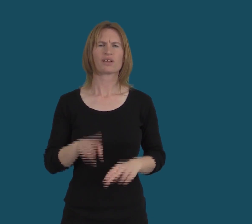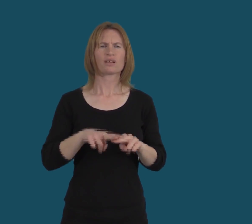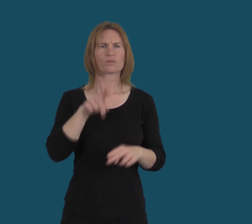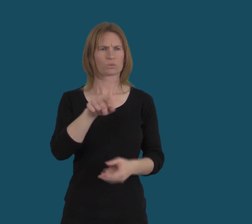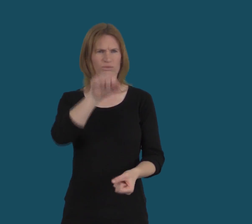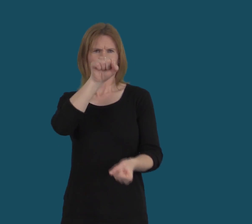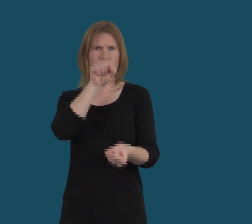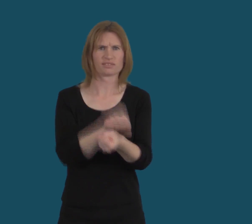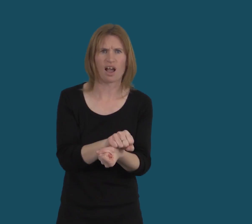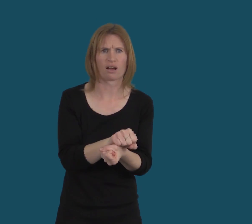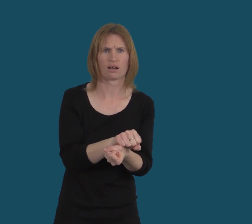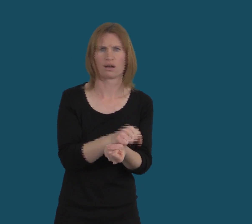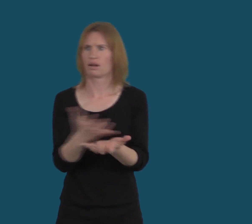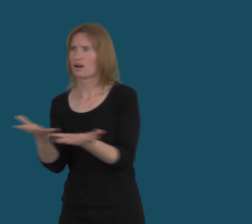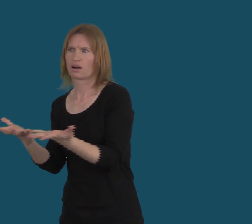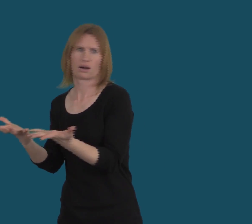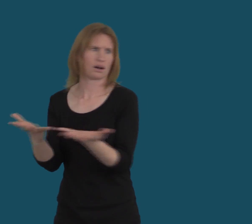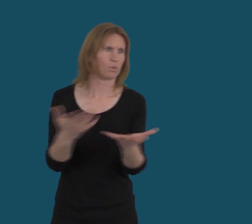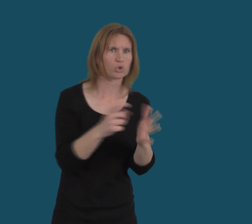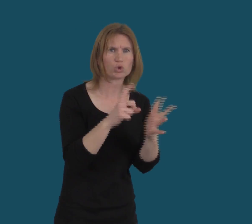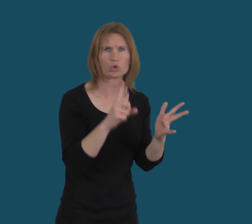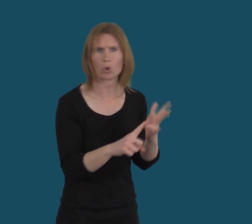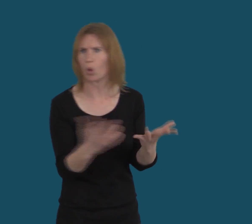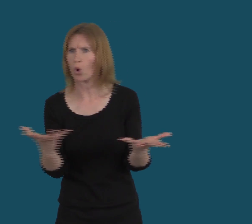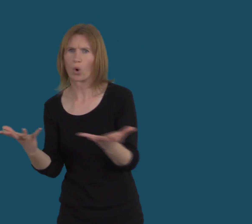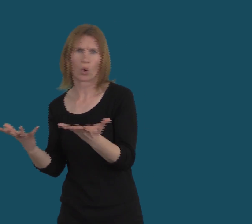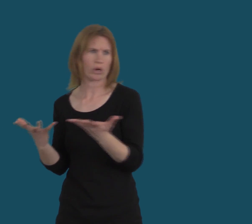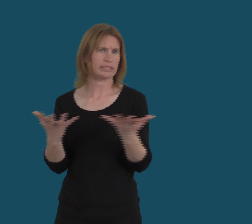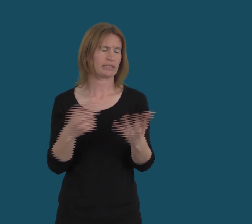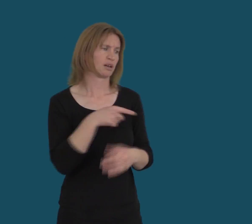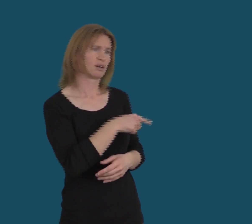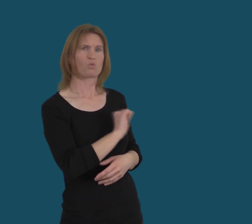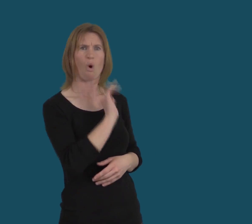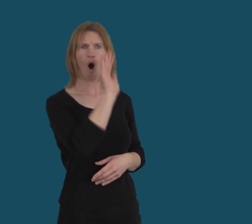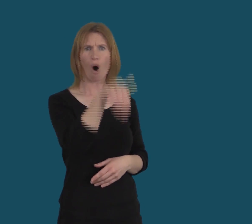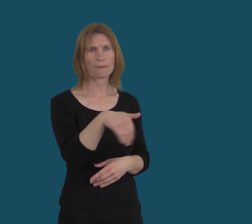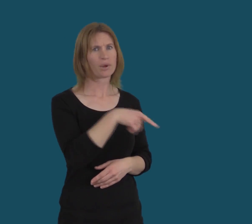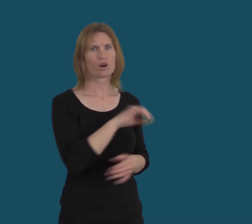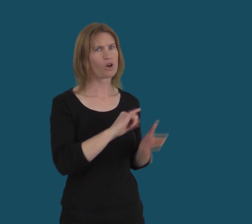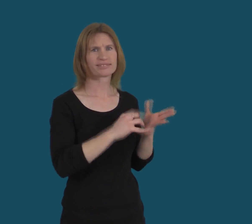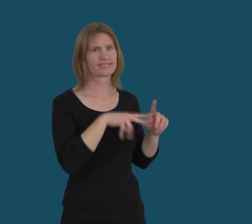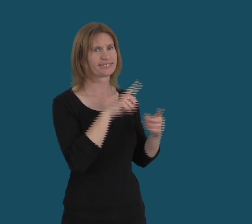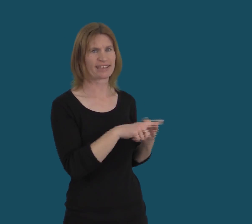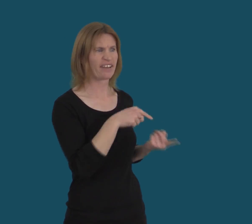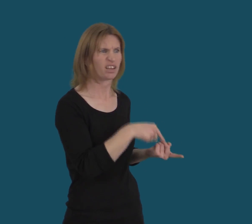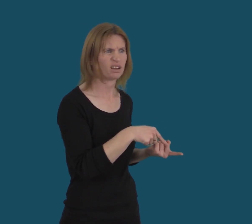If you are stuck in a bushfire situation and your home is not safe,